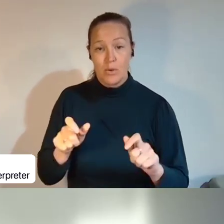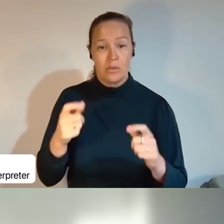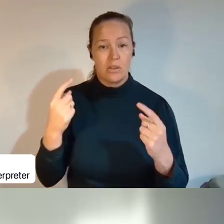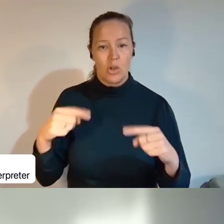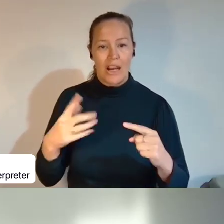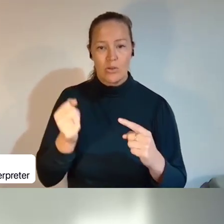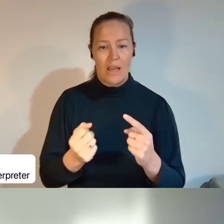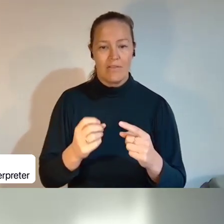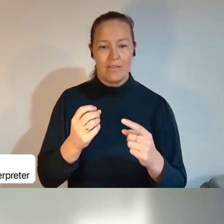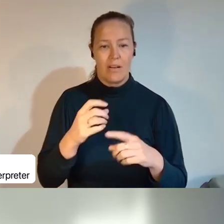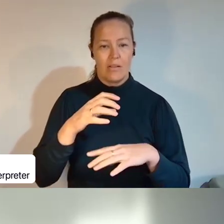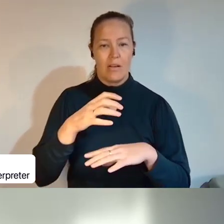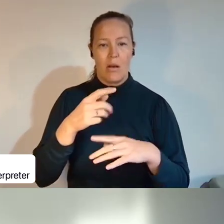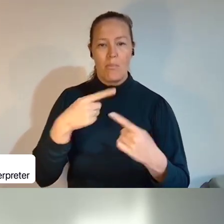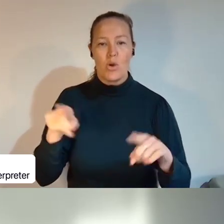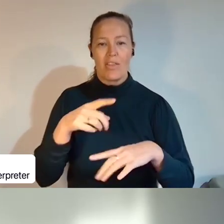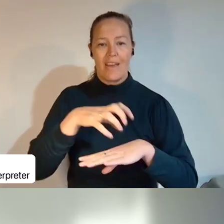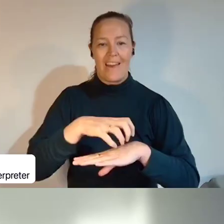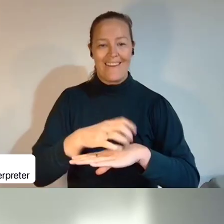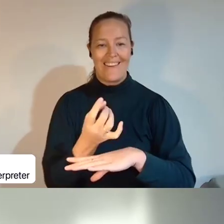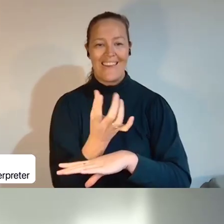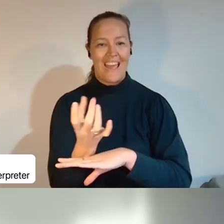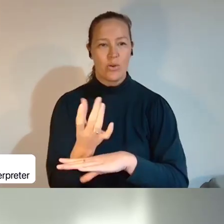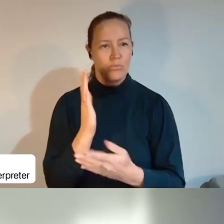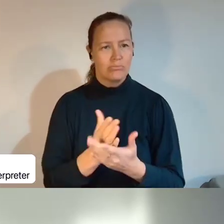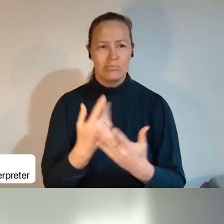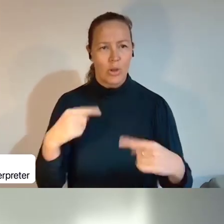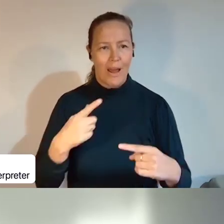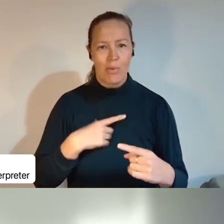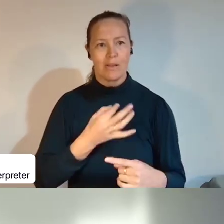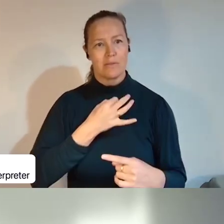cake because of health and safety concerns. I've met people who are not allowed to move furniture